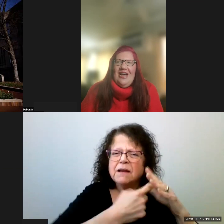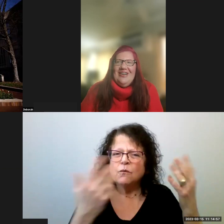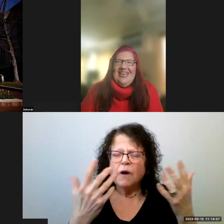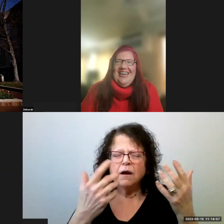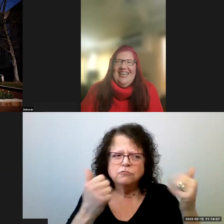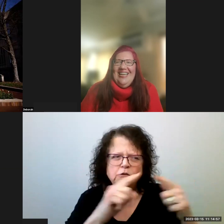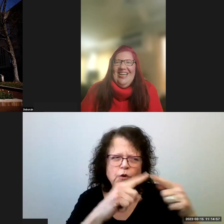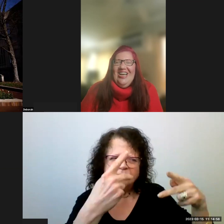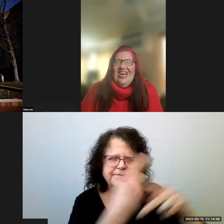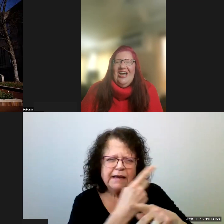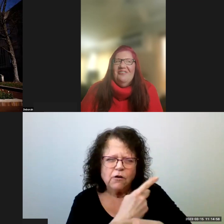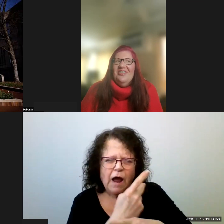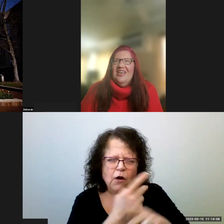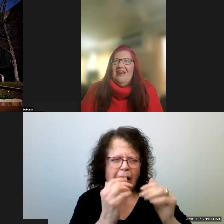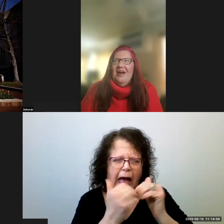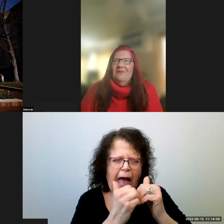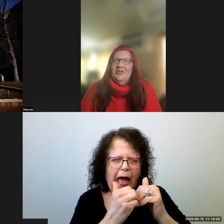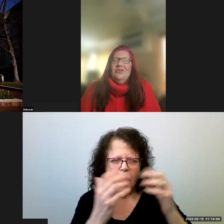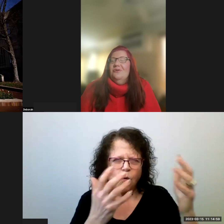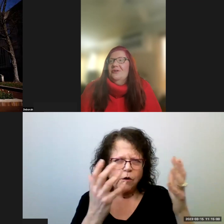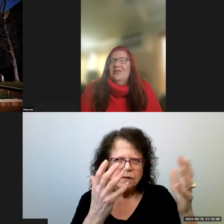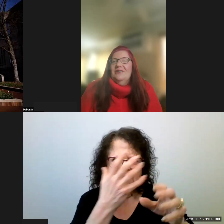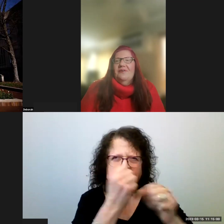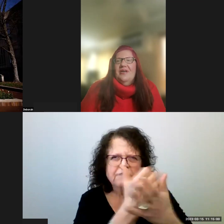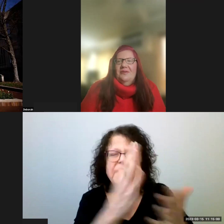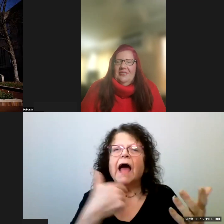how to get everything. I was used to grocery delivery and those types